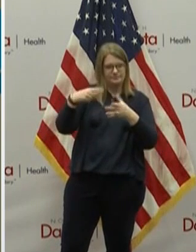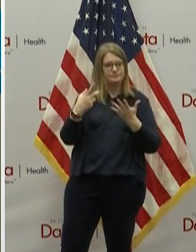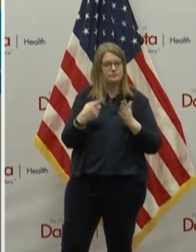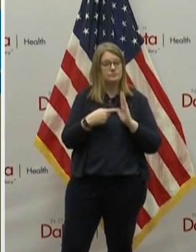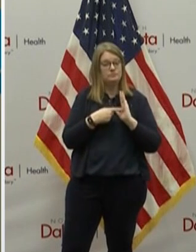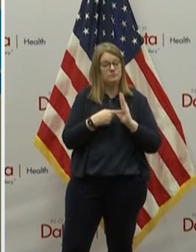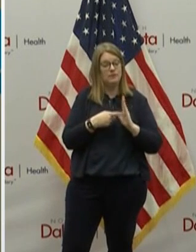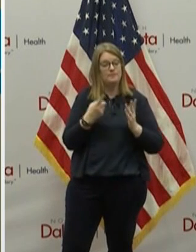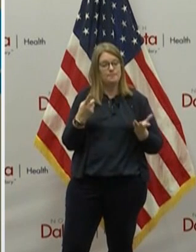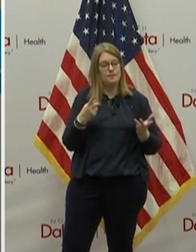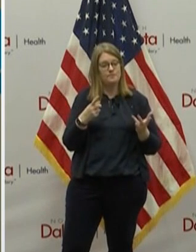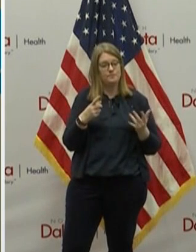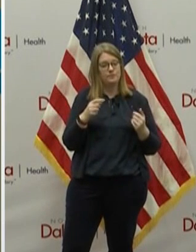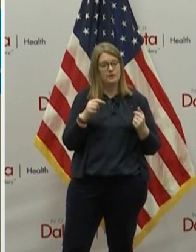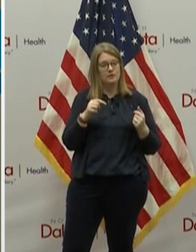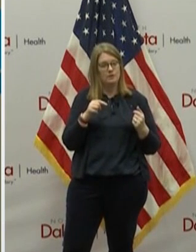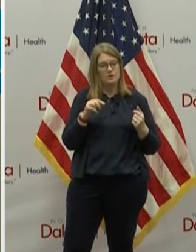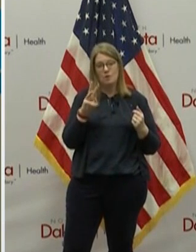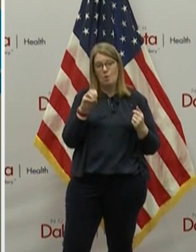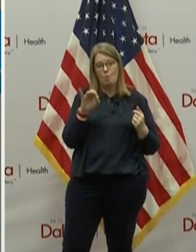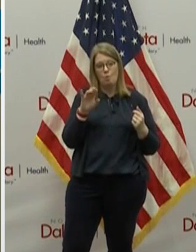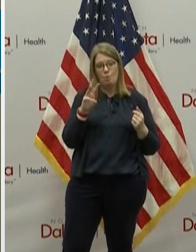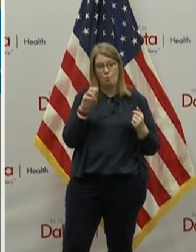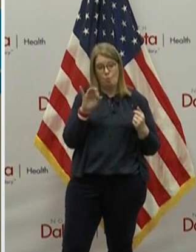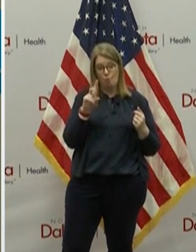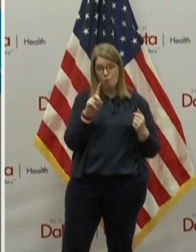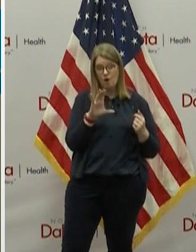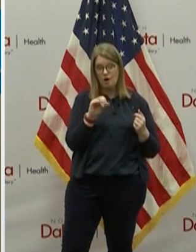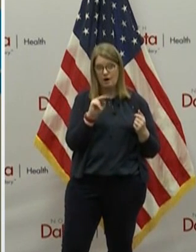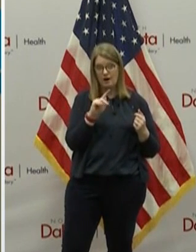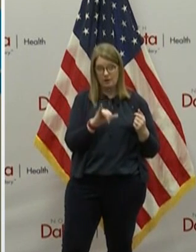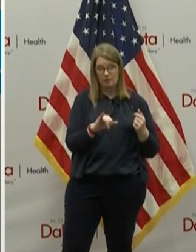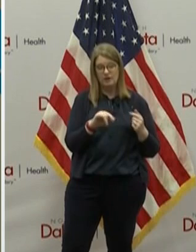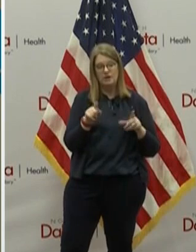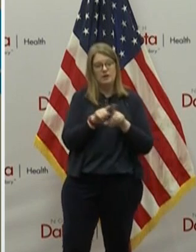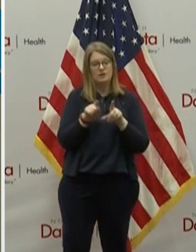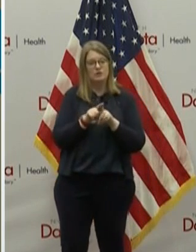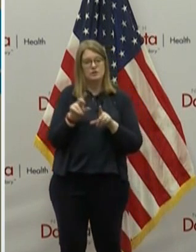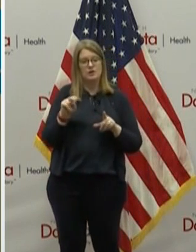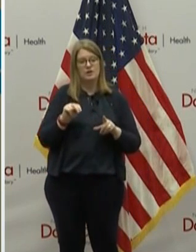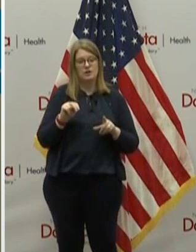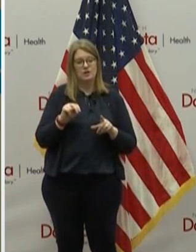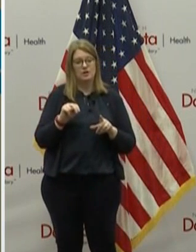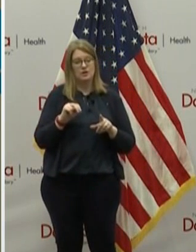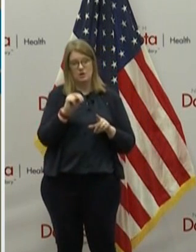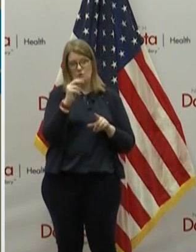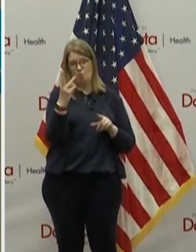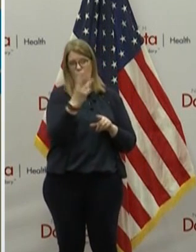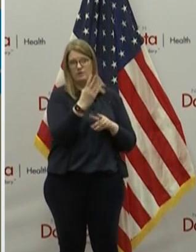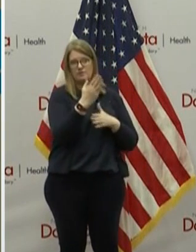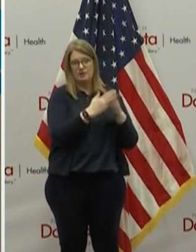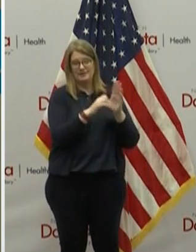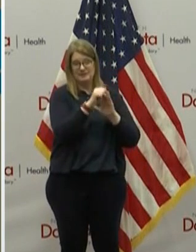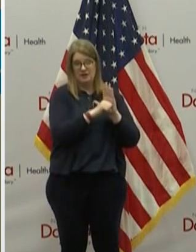DECIDES PER CAPITA. AND YOU CAN SEE AGAIN THAT FOR EXAMPLE THAT IS IN, YOU KNOW,